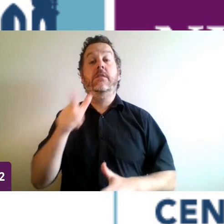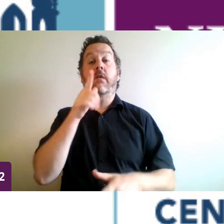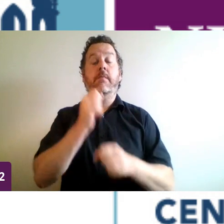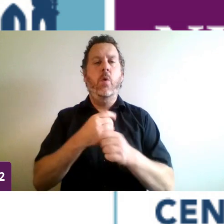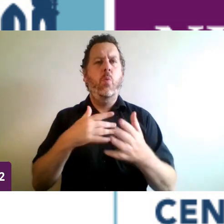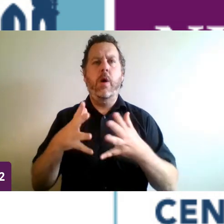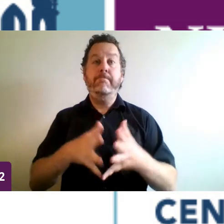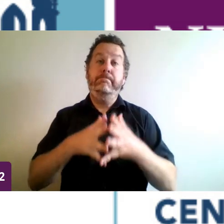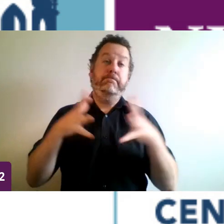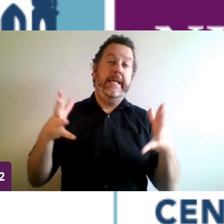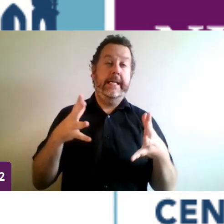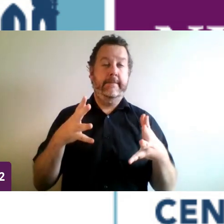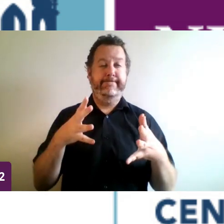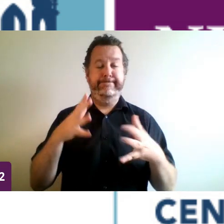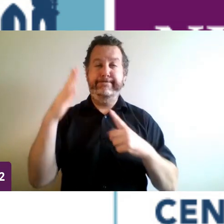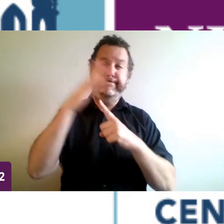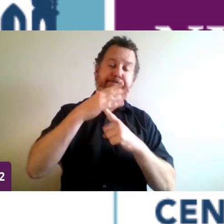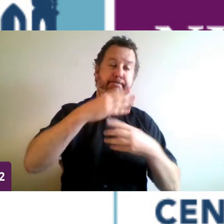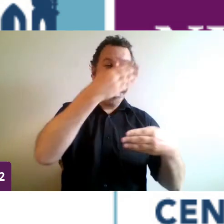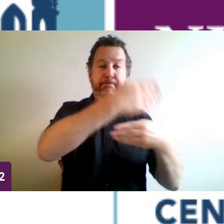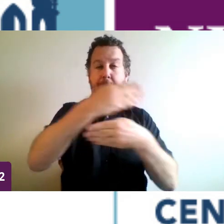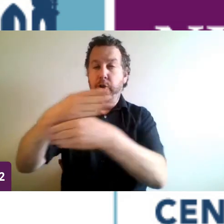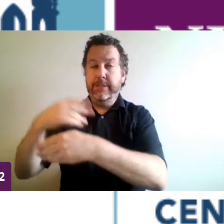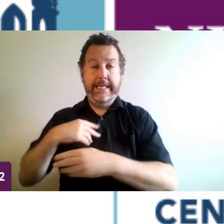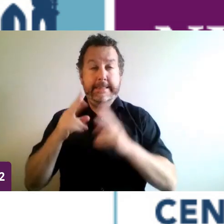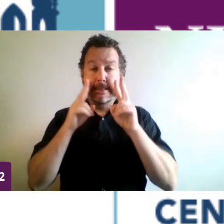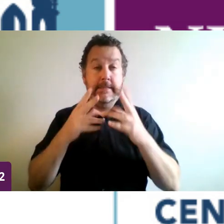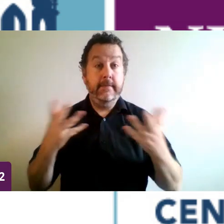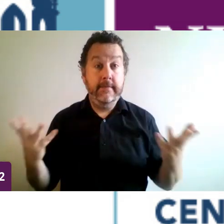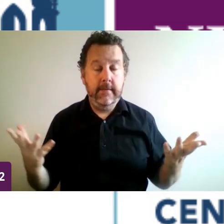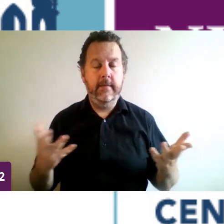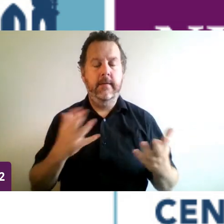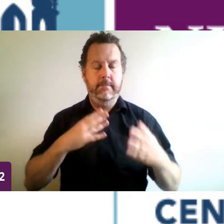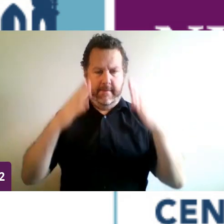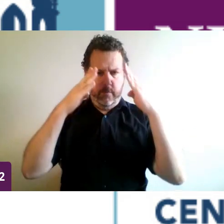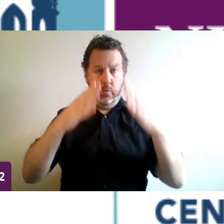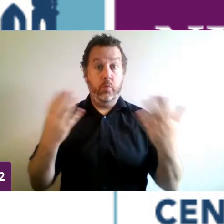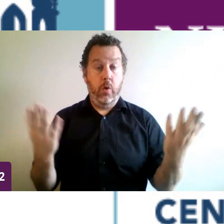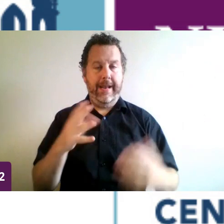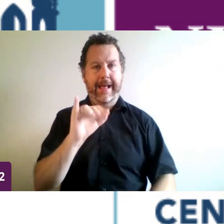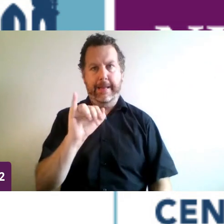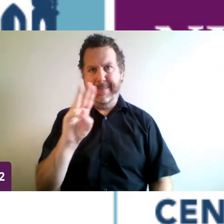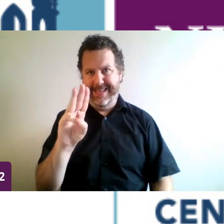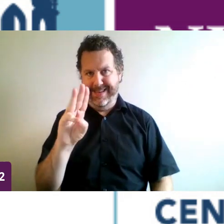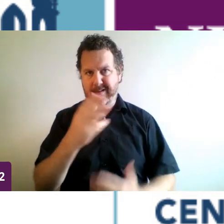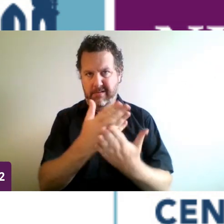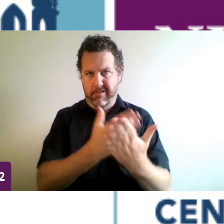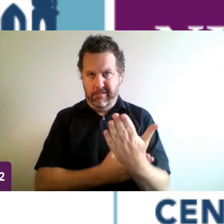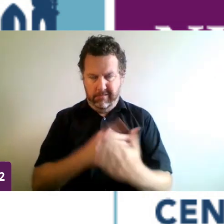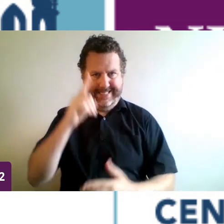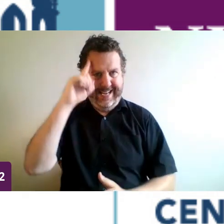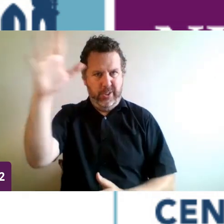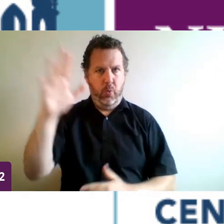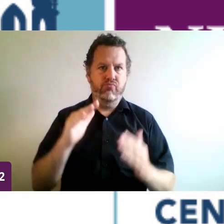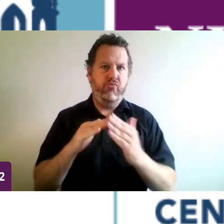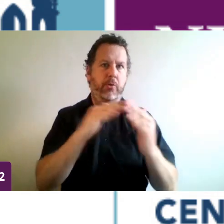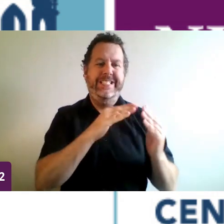primarily , my background , the barriers relating to access that come from